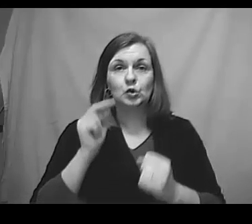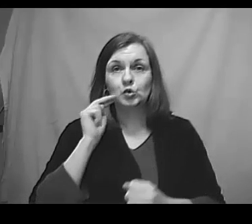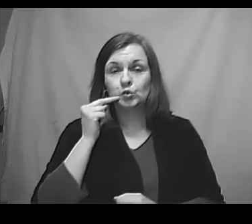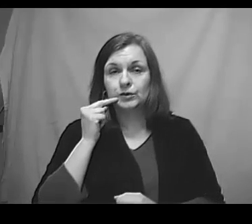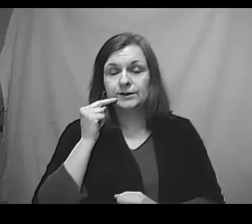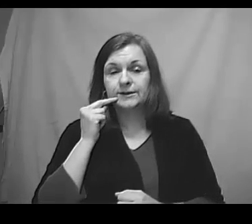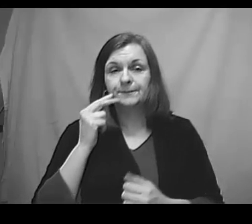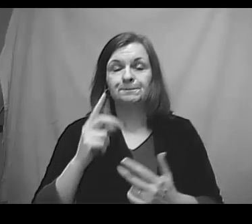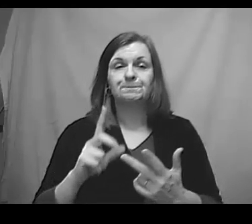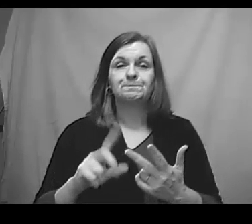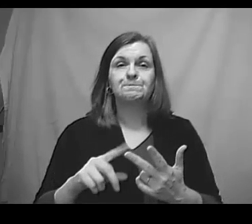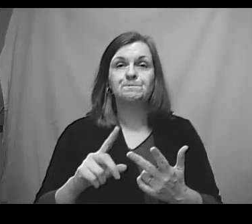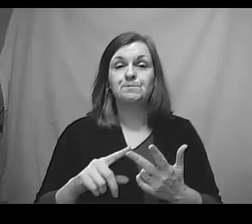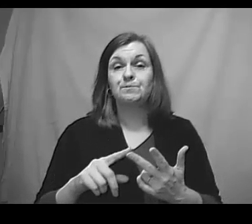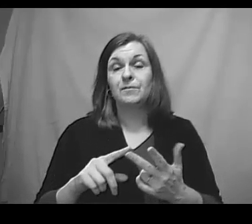in this case we talk about our central vacuole used associated with water storage, nutrient storage